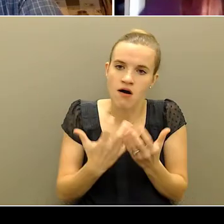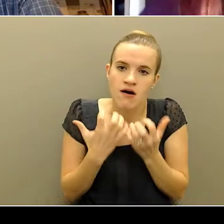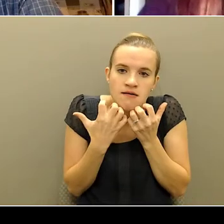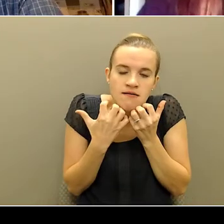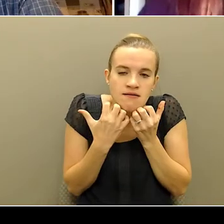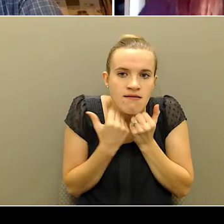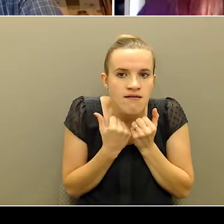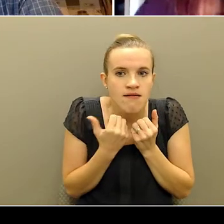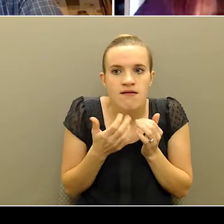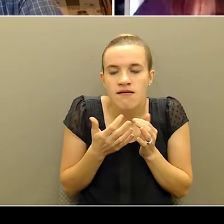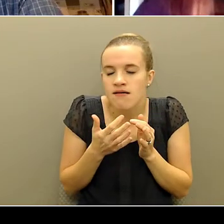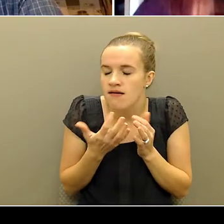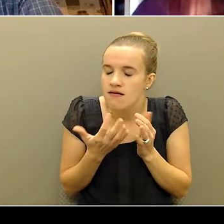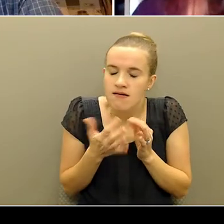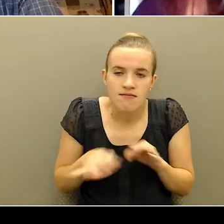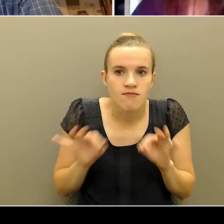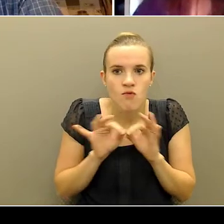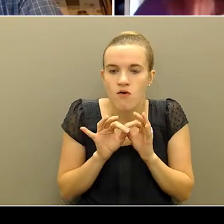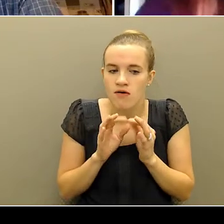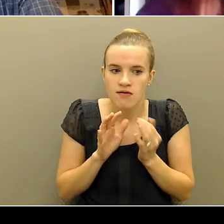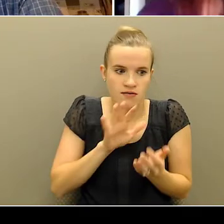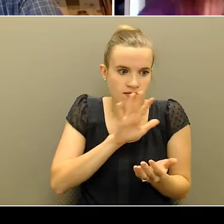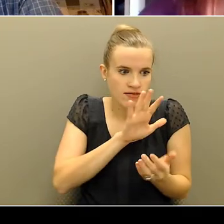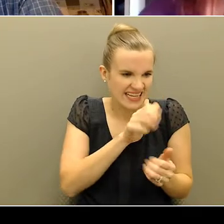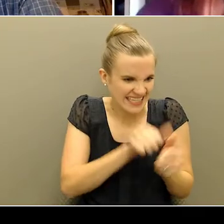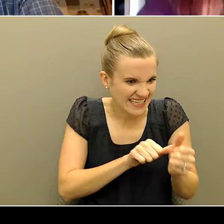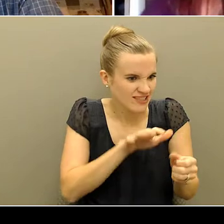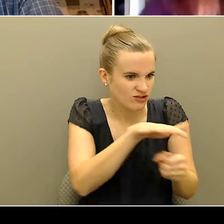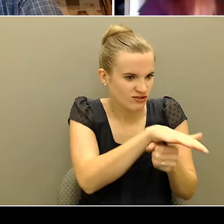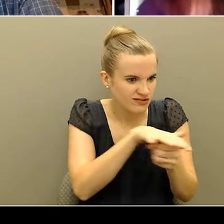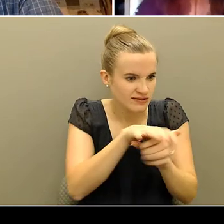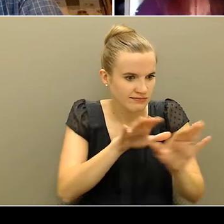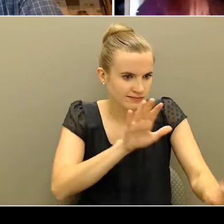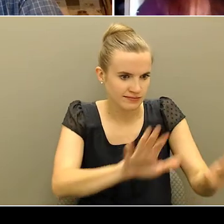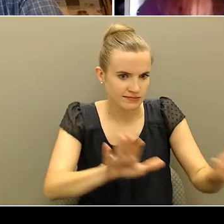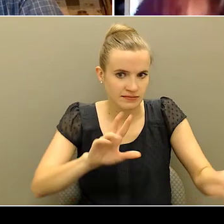the people for all the many generations and still today and to come that have